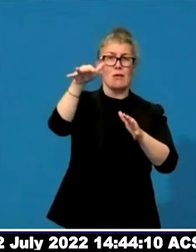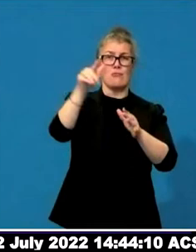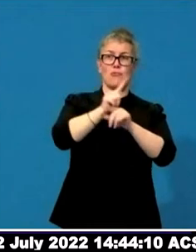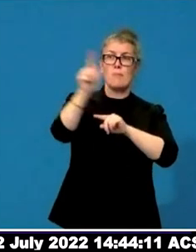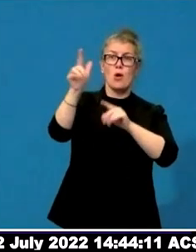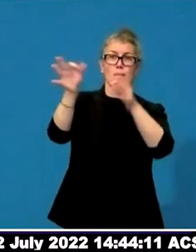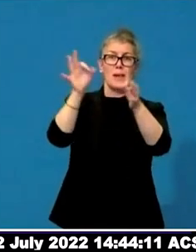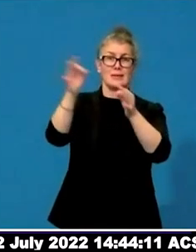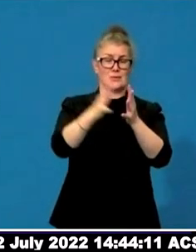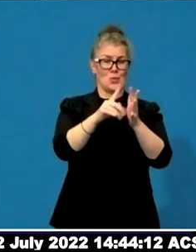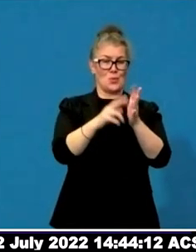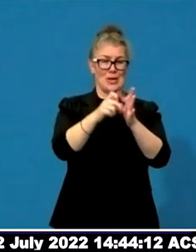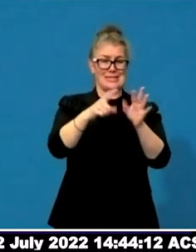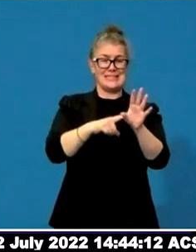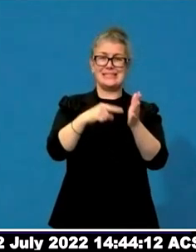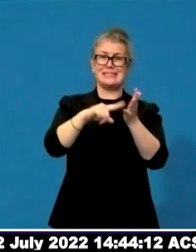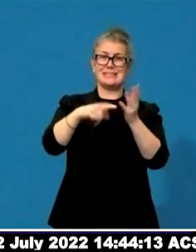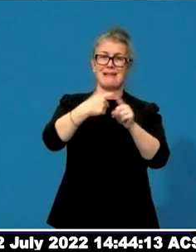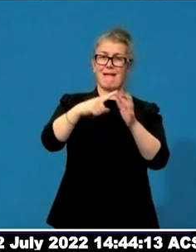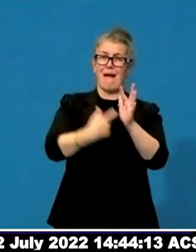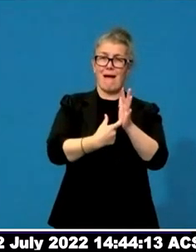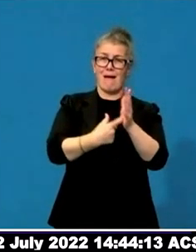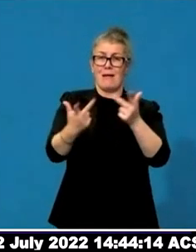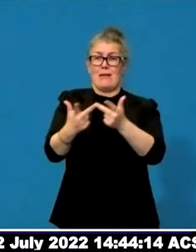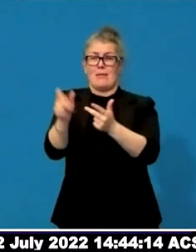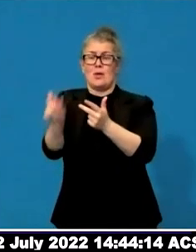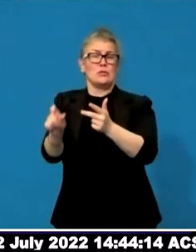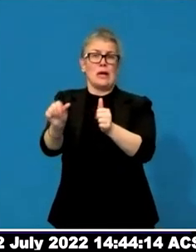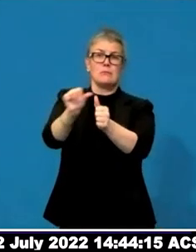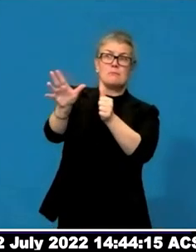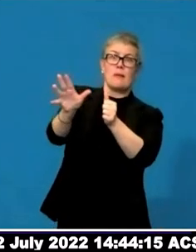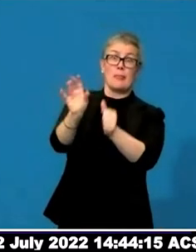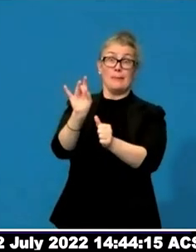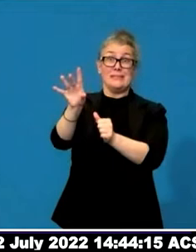who leads a lot of those teams, she's amazing herself. So this is not against the individuals in this space.